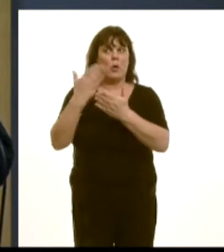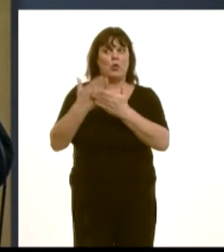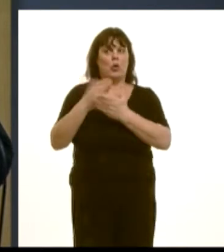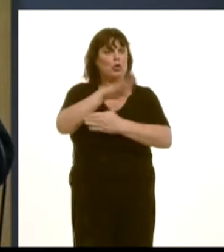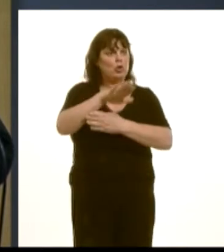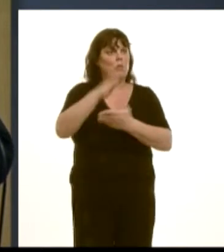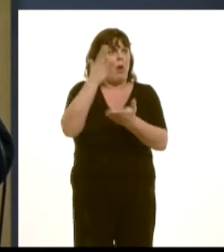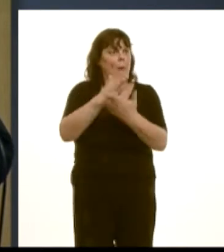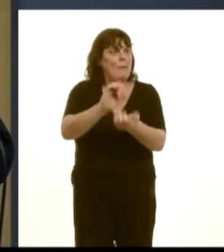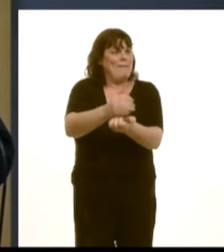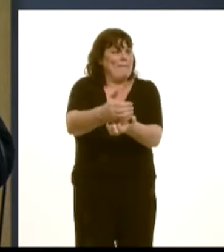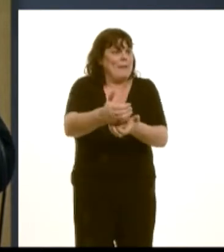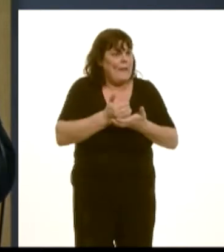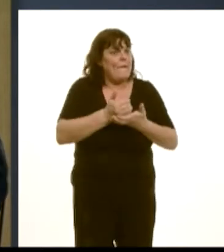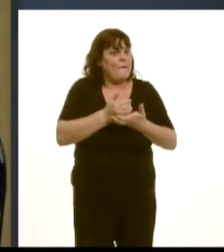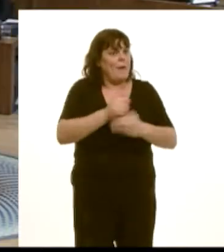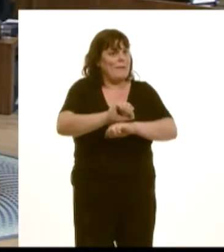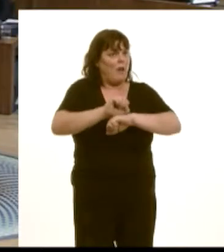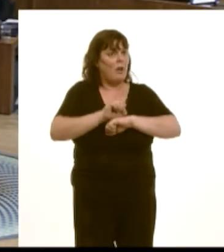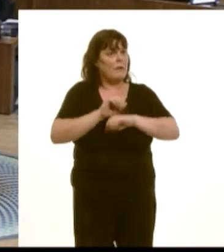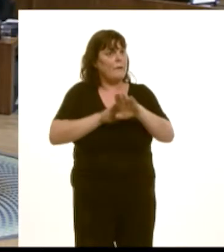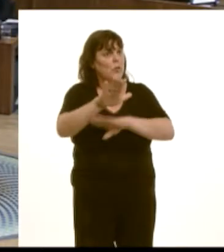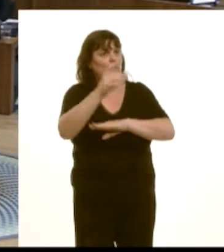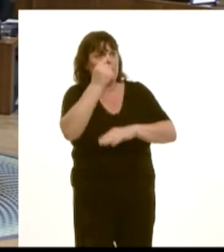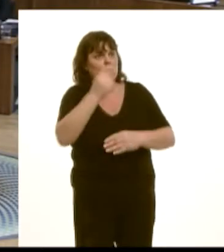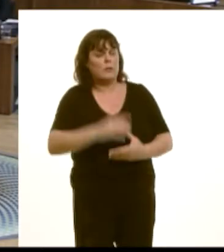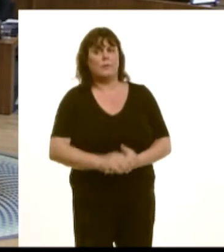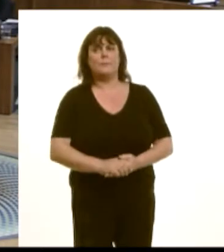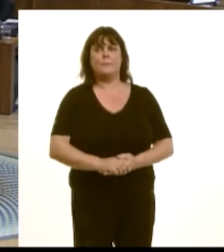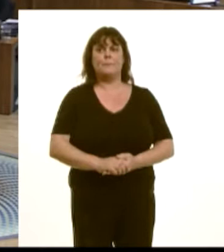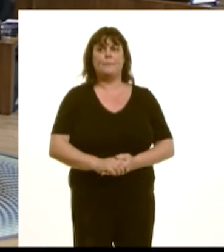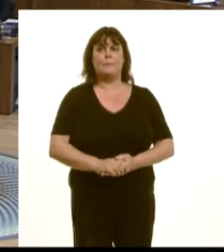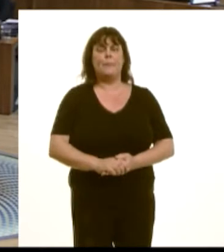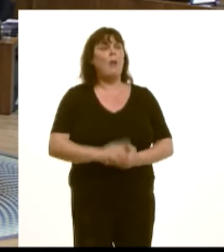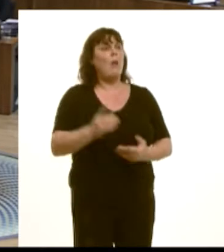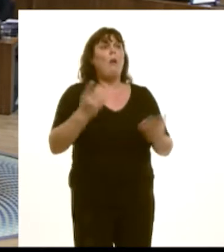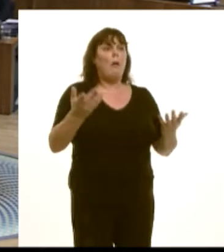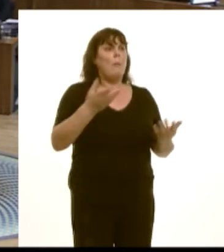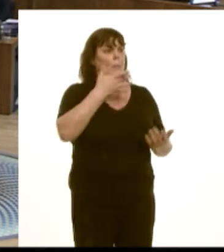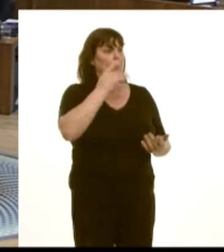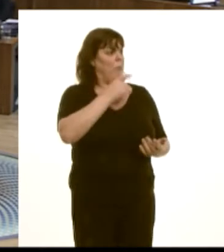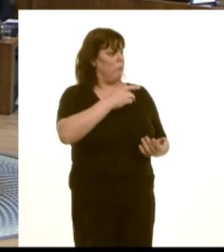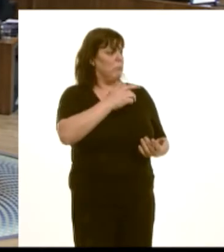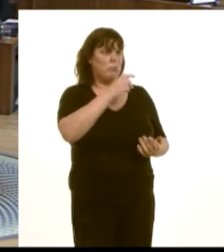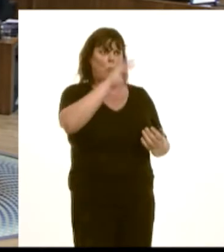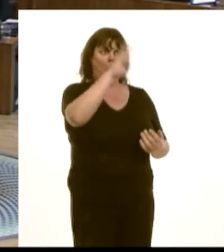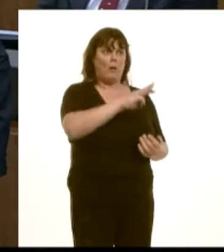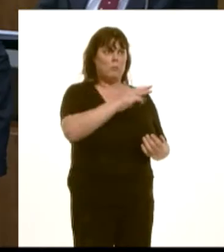the protection of our children in the future? Carwyn Jones: There are people in Wales with that expertise. That is the whole point. The Member seems to suggest that, somehow, these